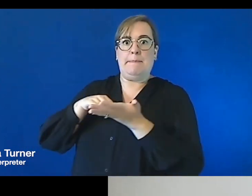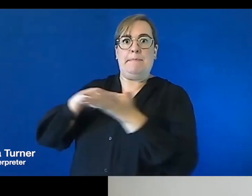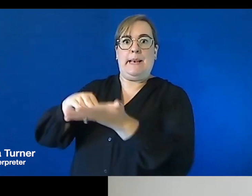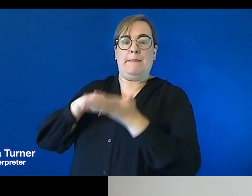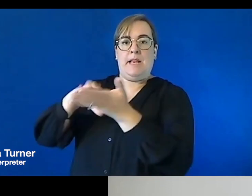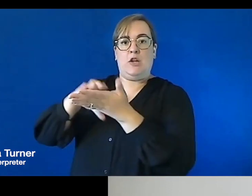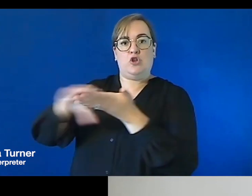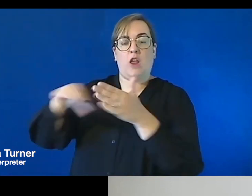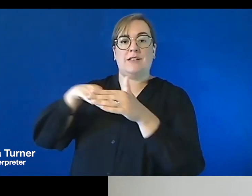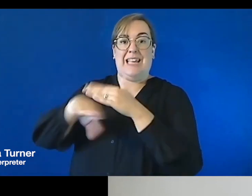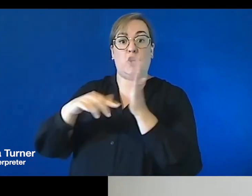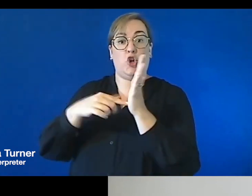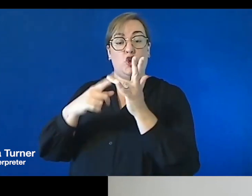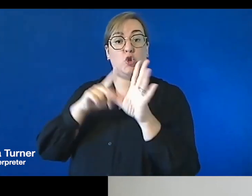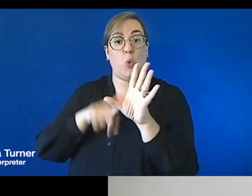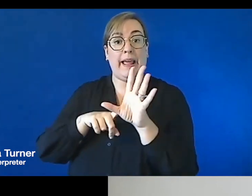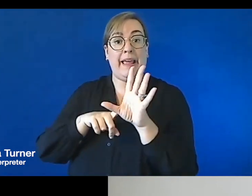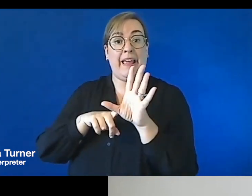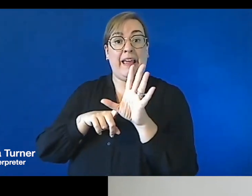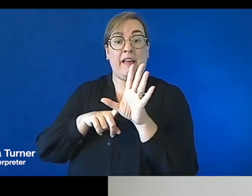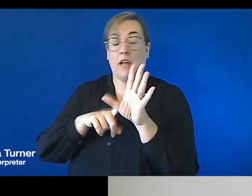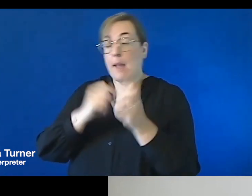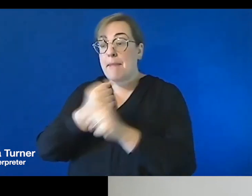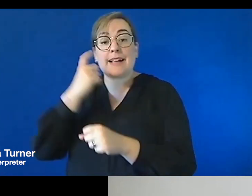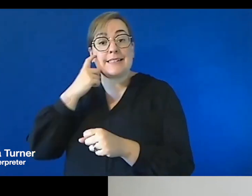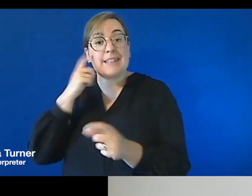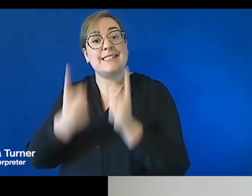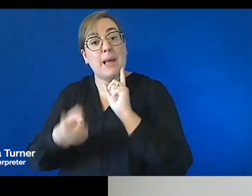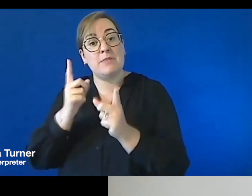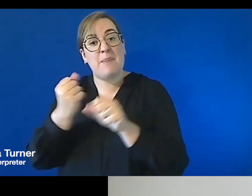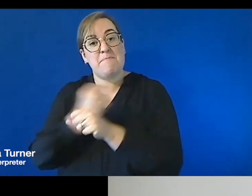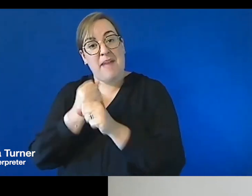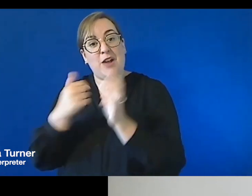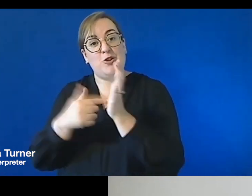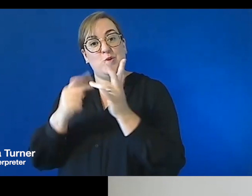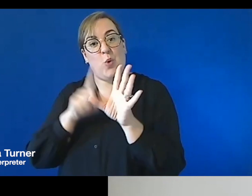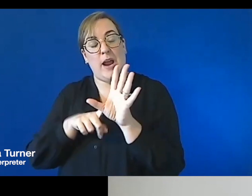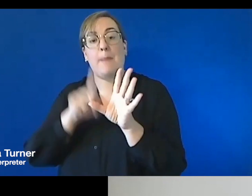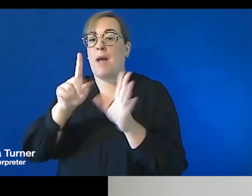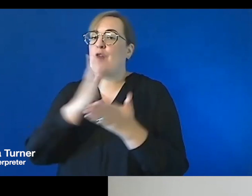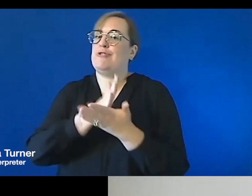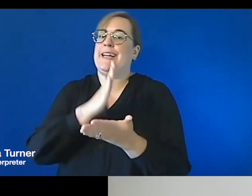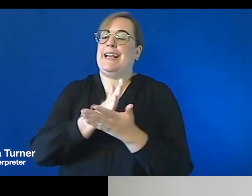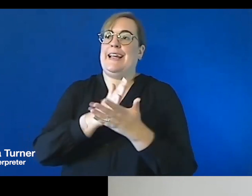it makes sense to make toys but in the end the main market should be focused on actual therapy